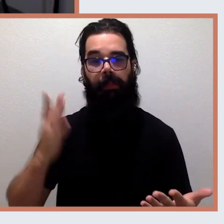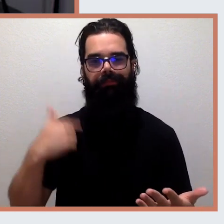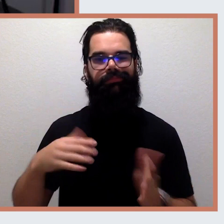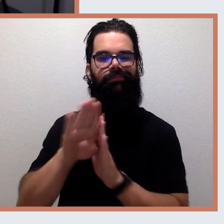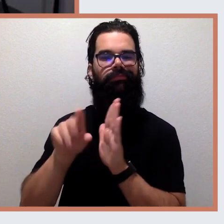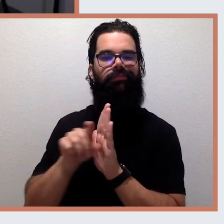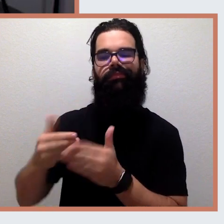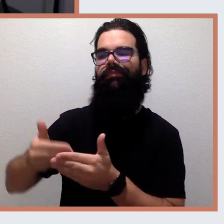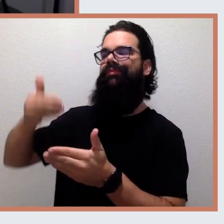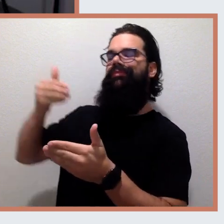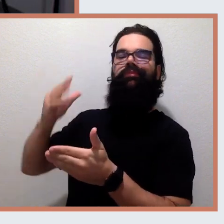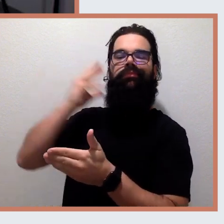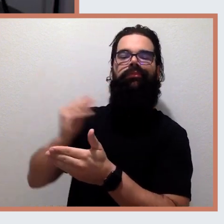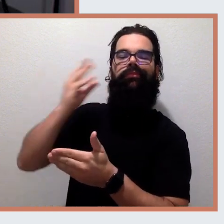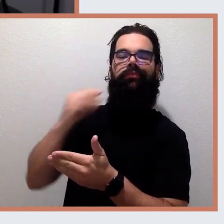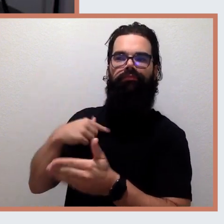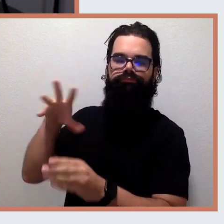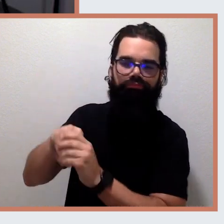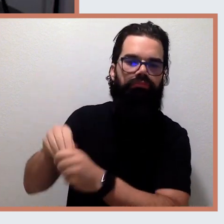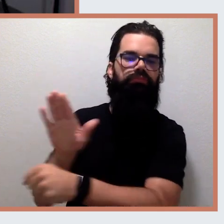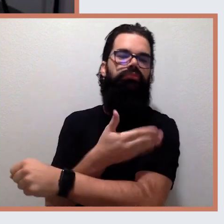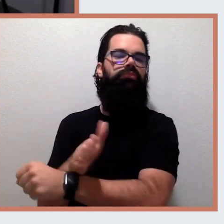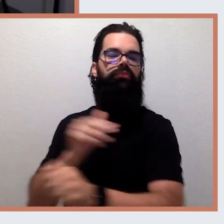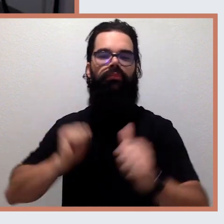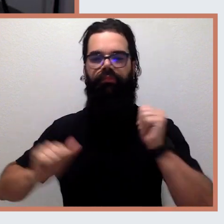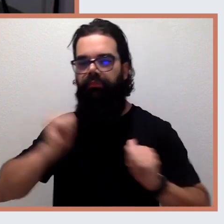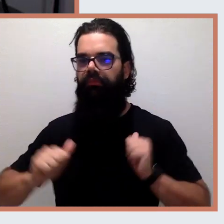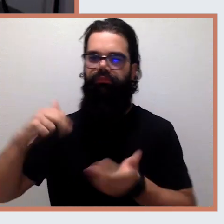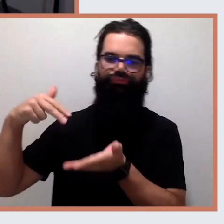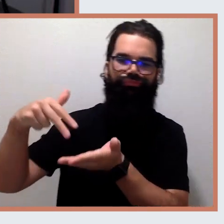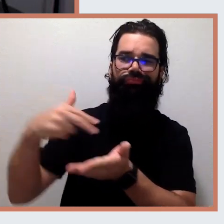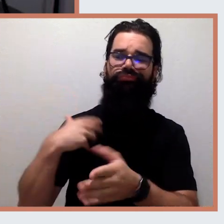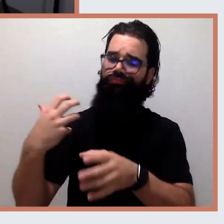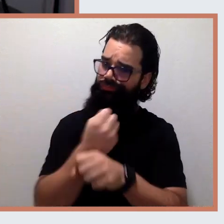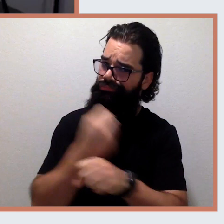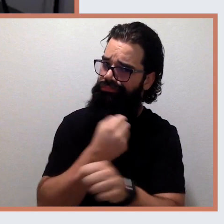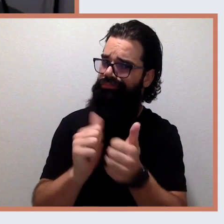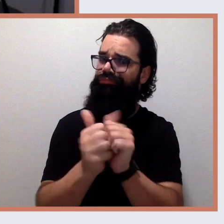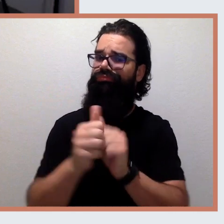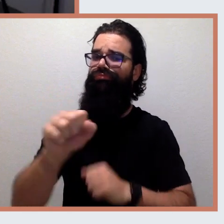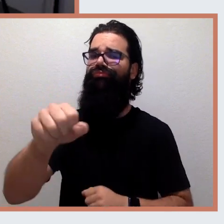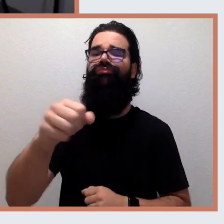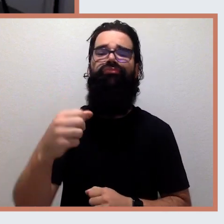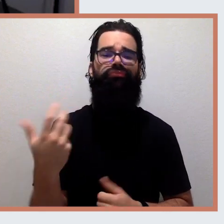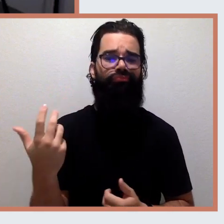and I have a background from when I was a kid doing a lot of musical theater, dance. I won competitions,